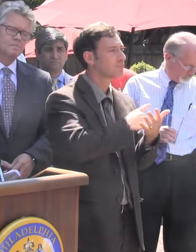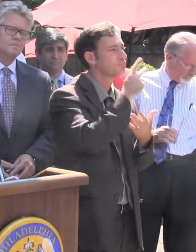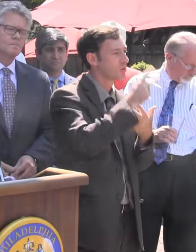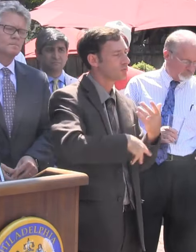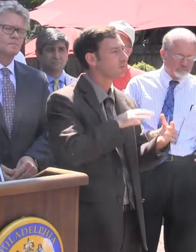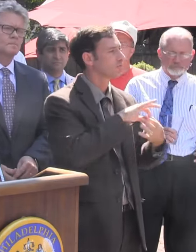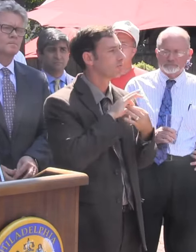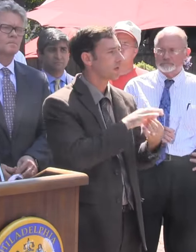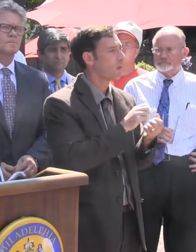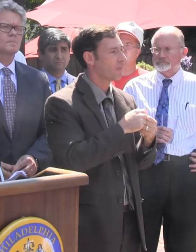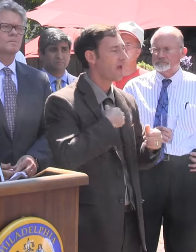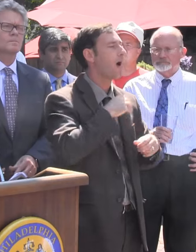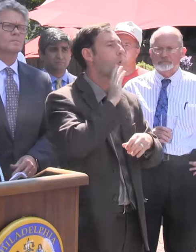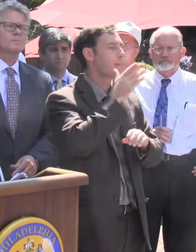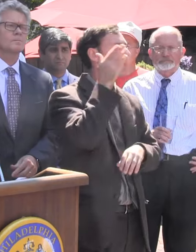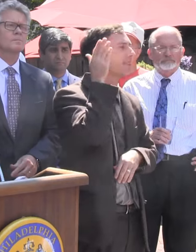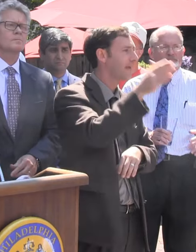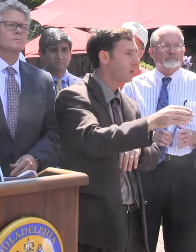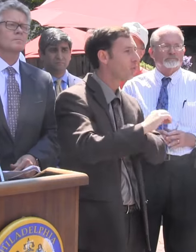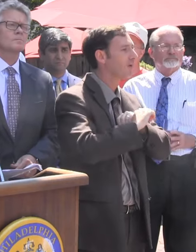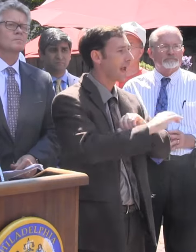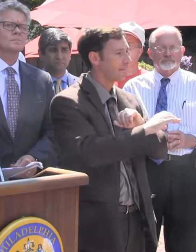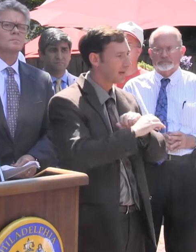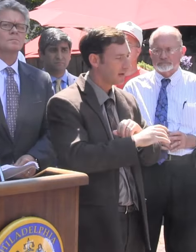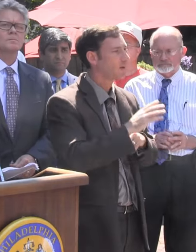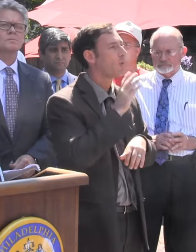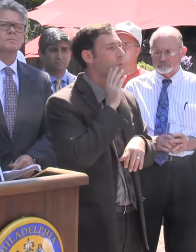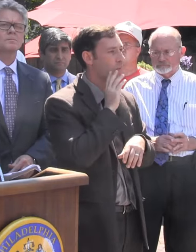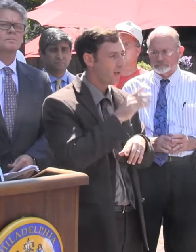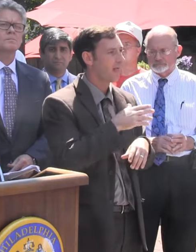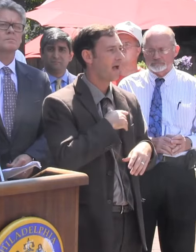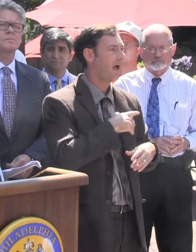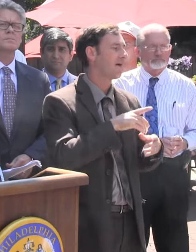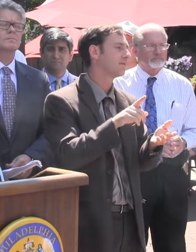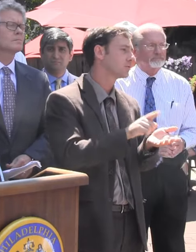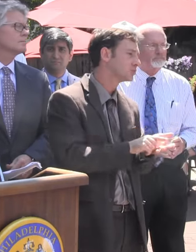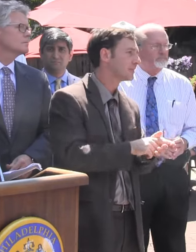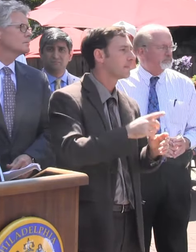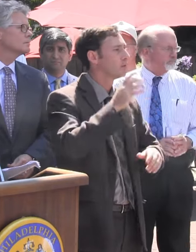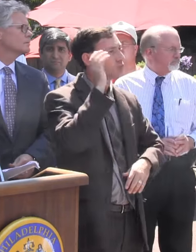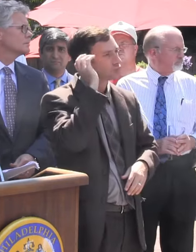with the "I'll be there" campaign. Which will be supplemented by print, radio, and broadcast